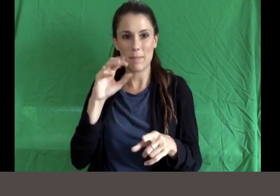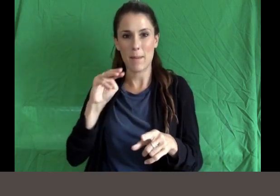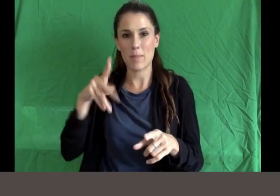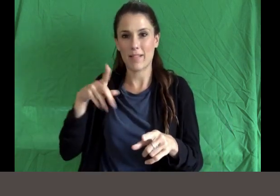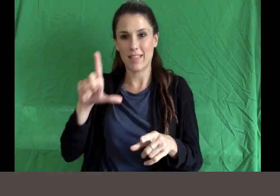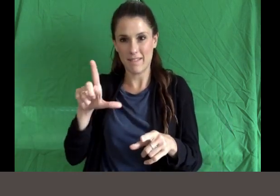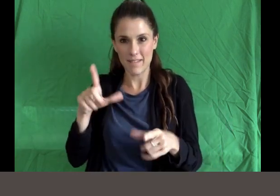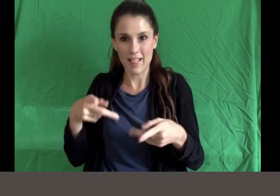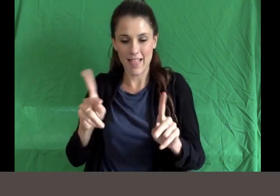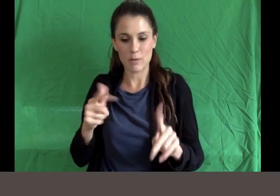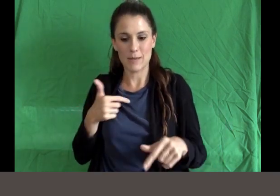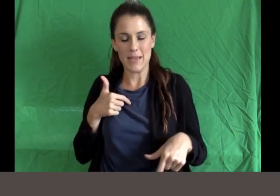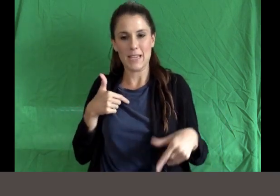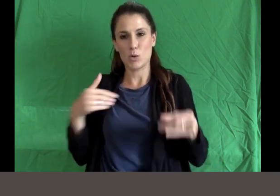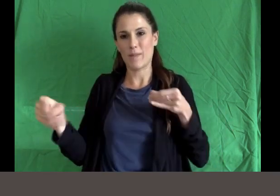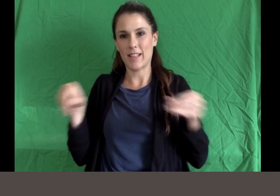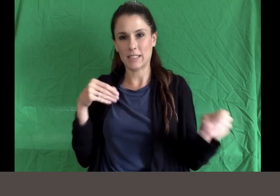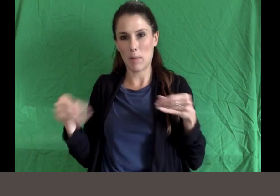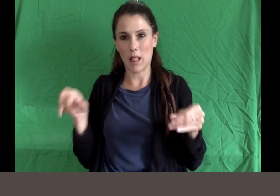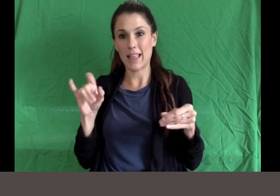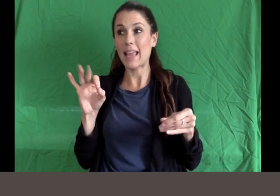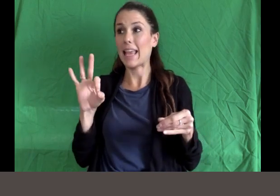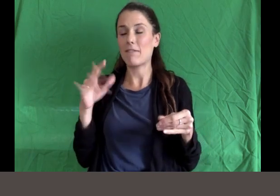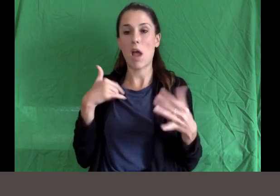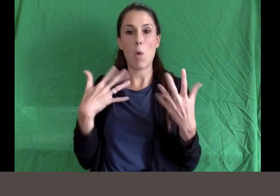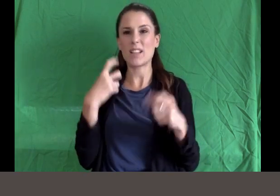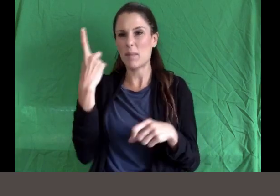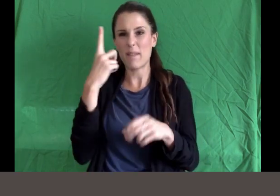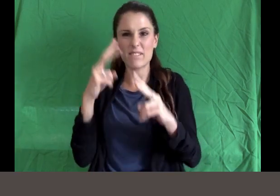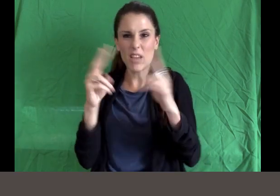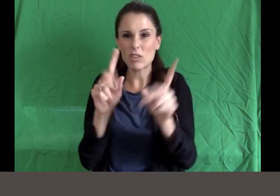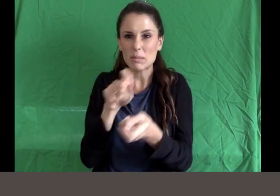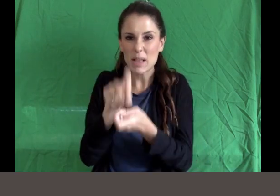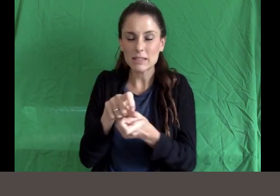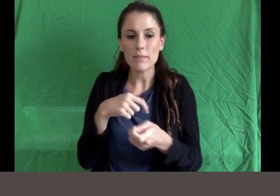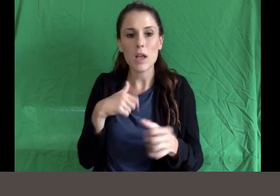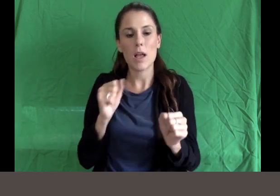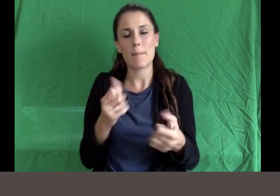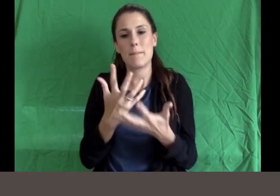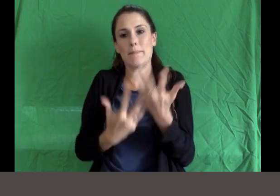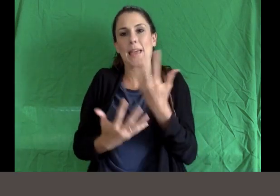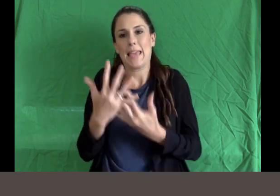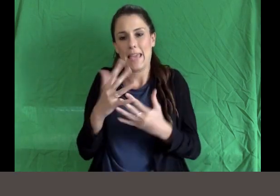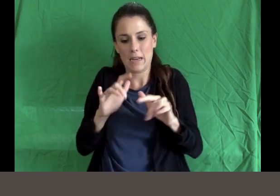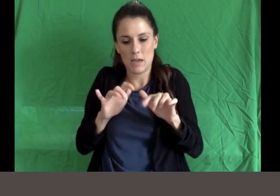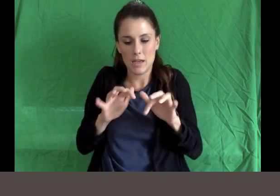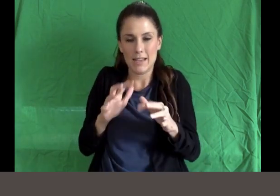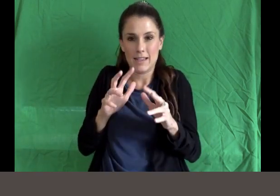now in an automation sense which is often the area that we use charts especially programmatic